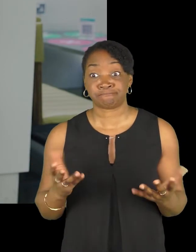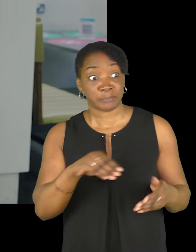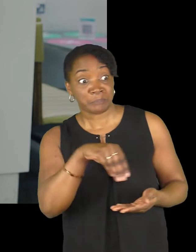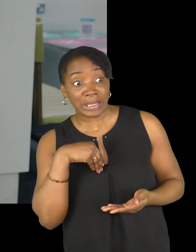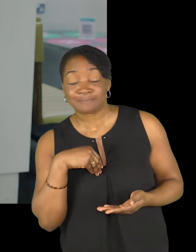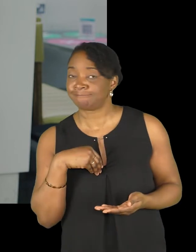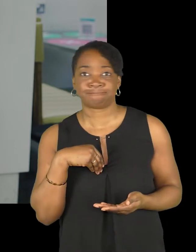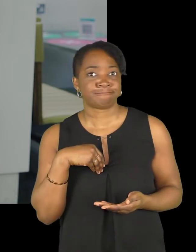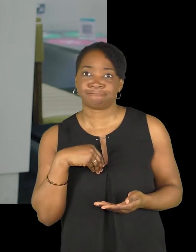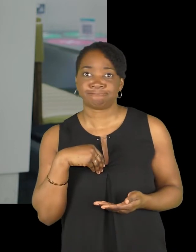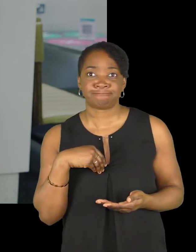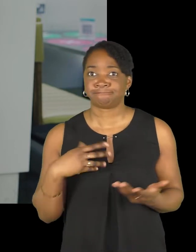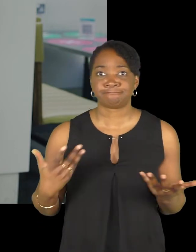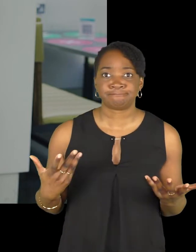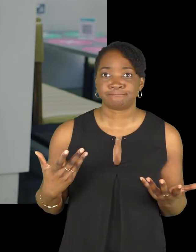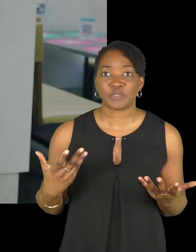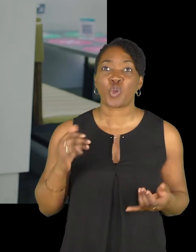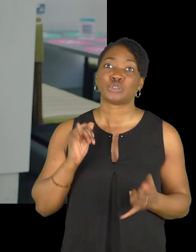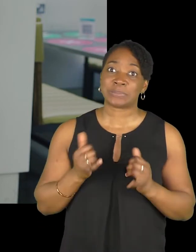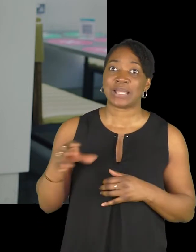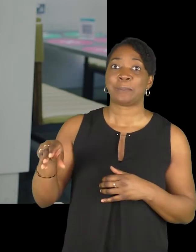you get paid for when you're compensated for and there's labour that you're not,